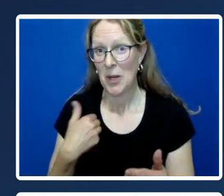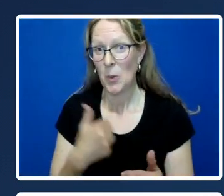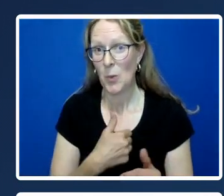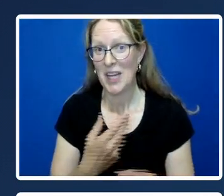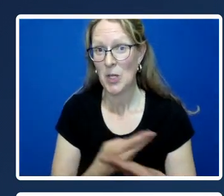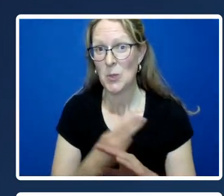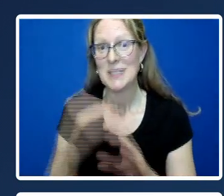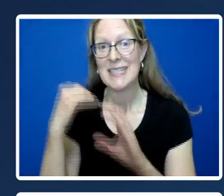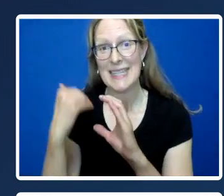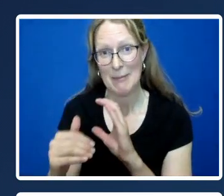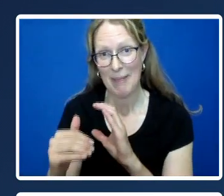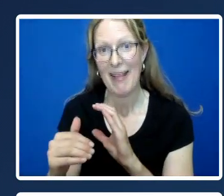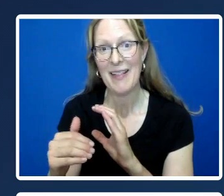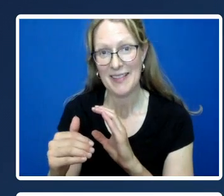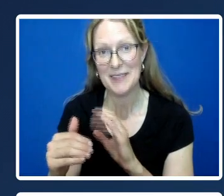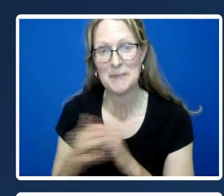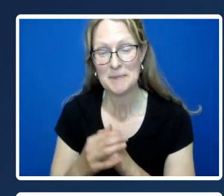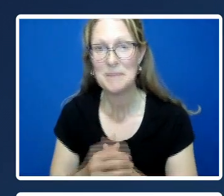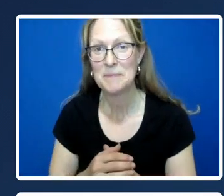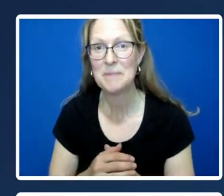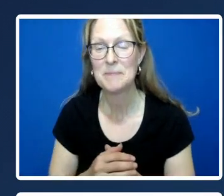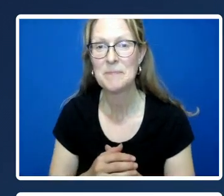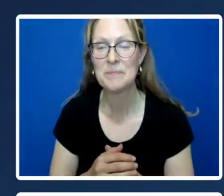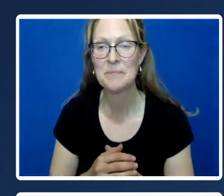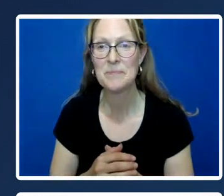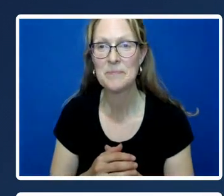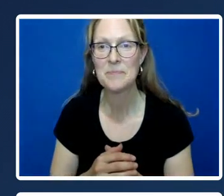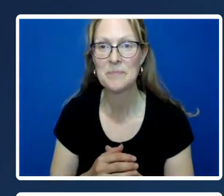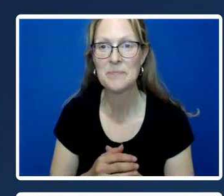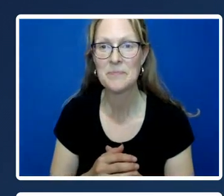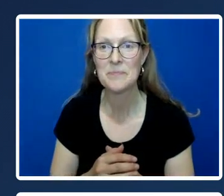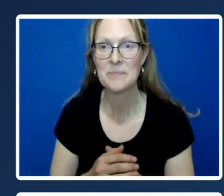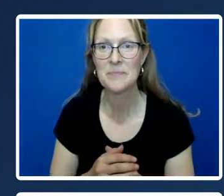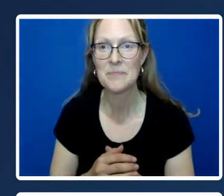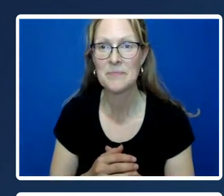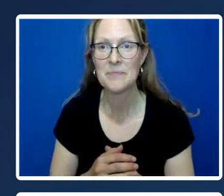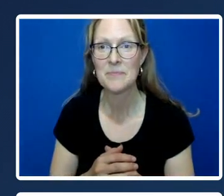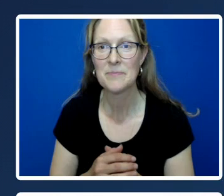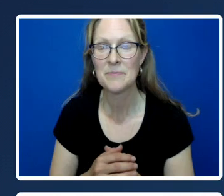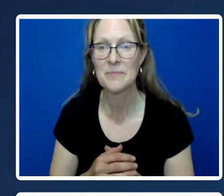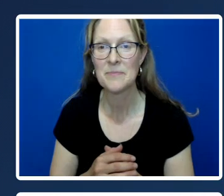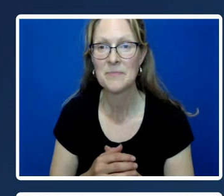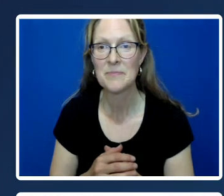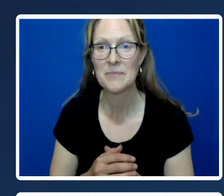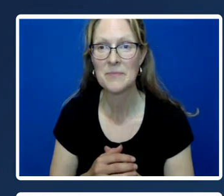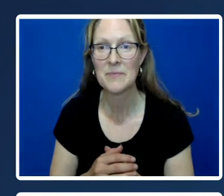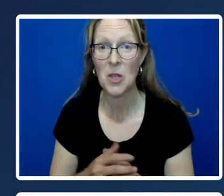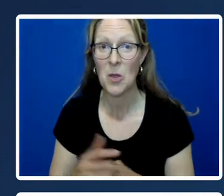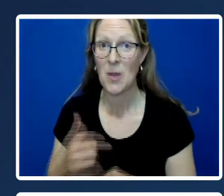I know in my directorship of this program, I got creative with staying in the loop with the